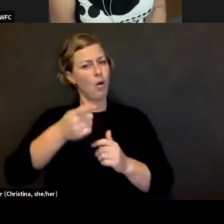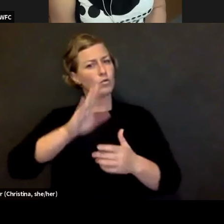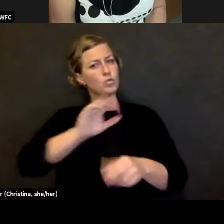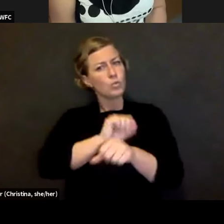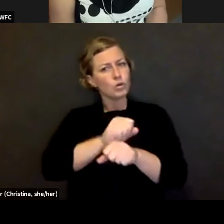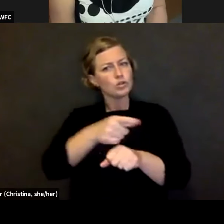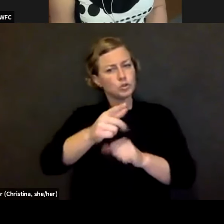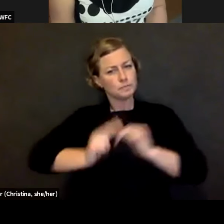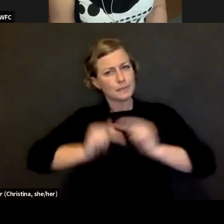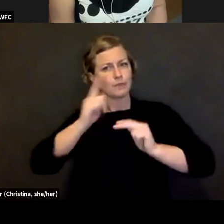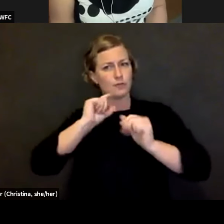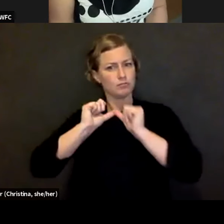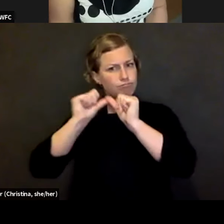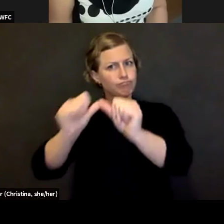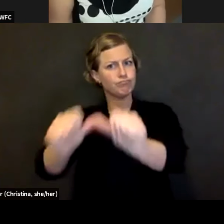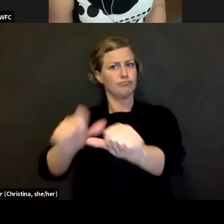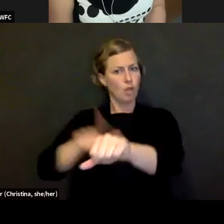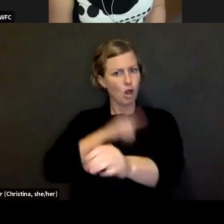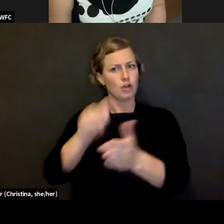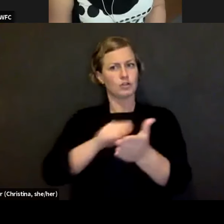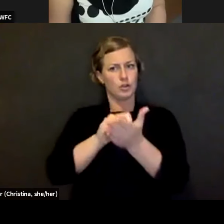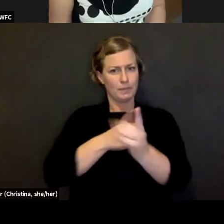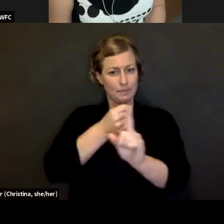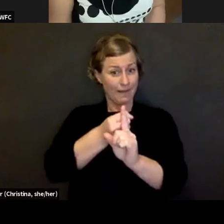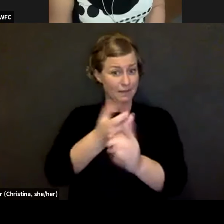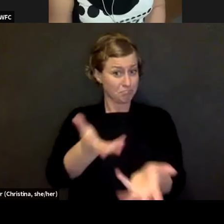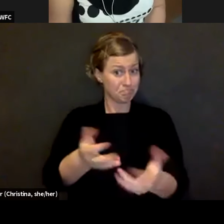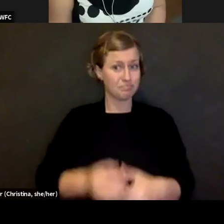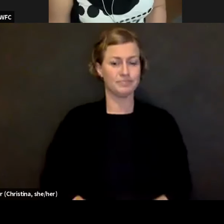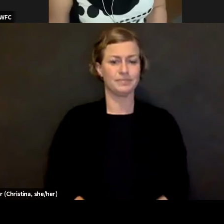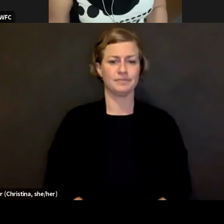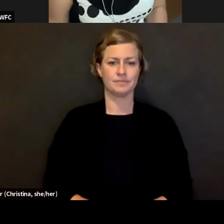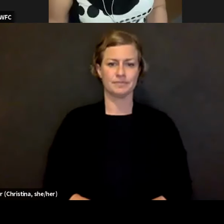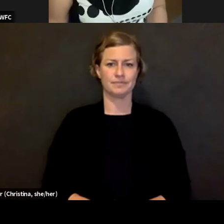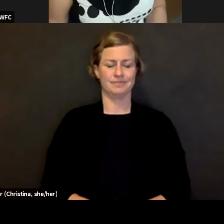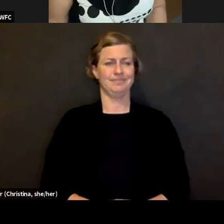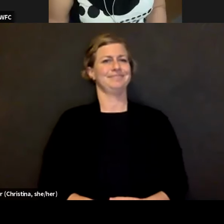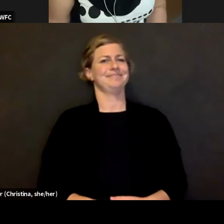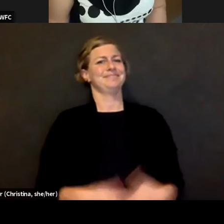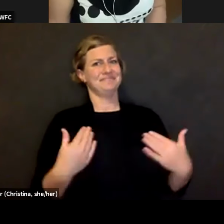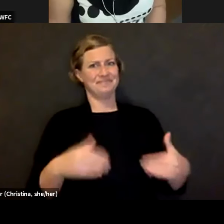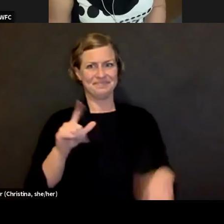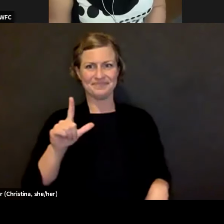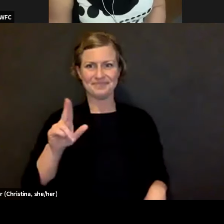can. >> Then I'm wondering how do you maintain the work that you're doing to build a